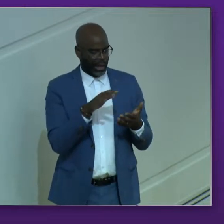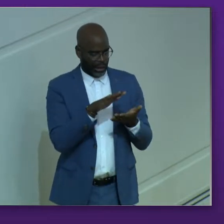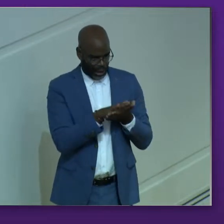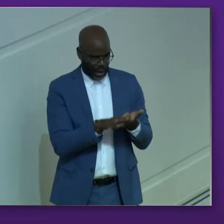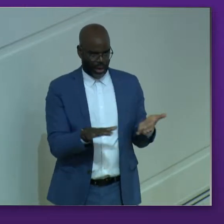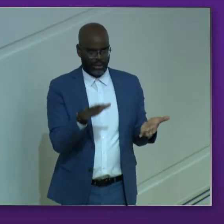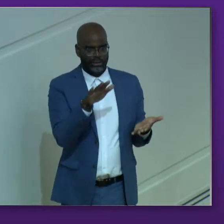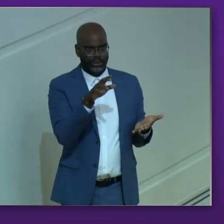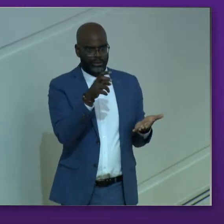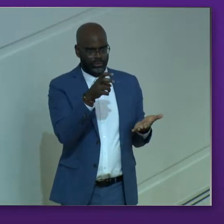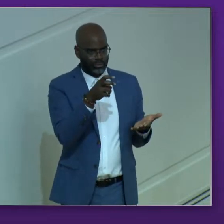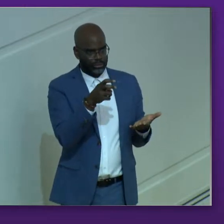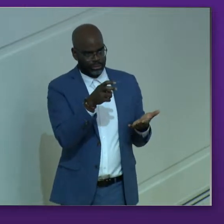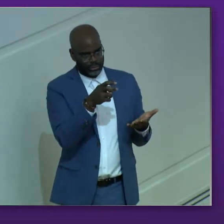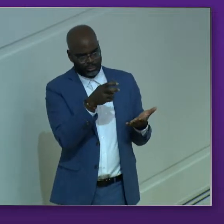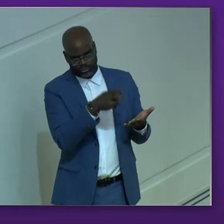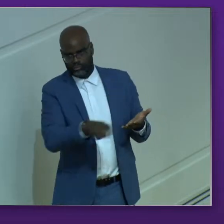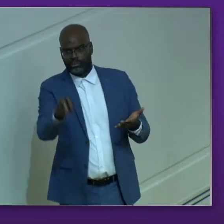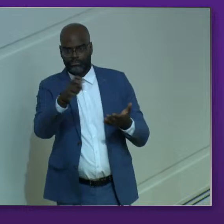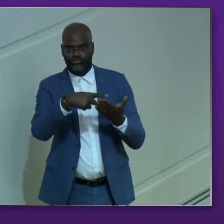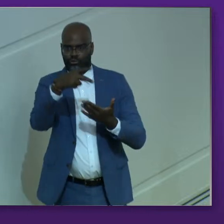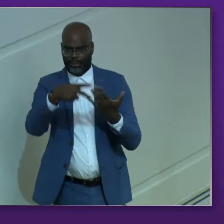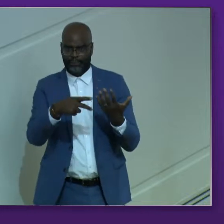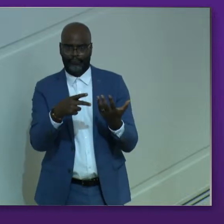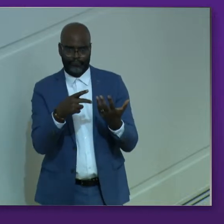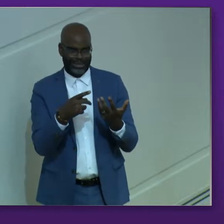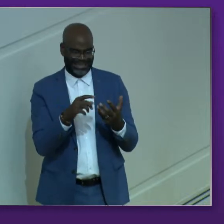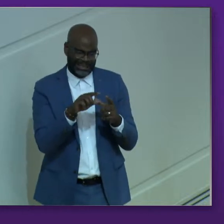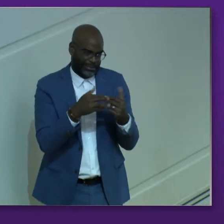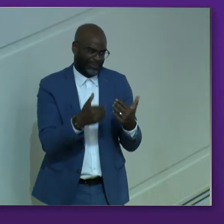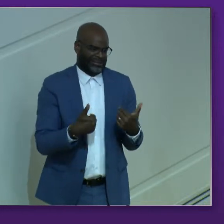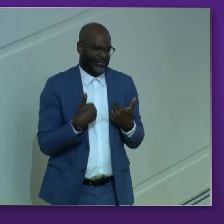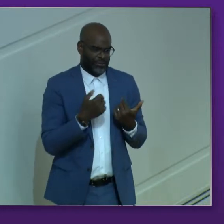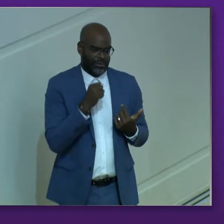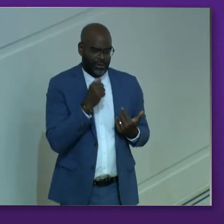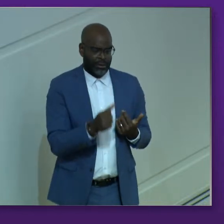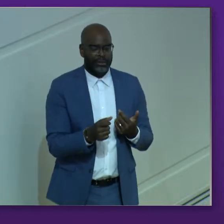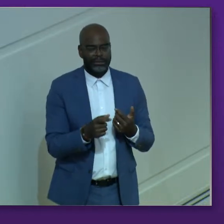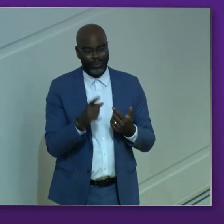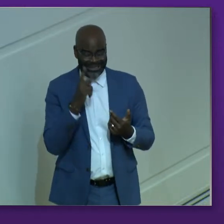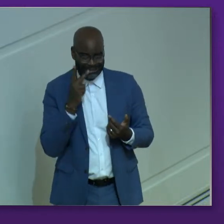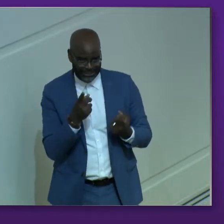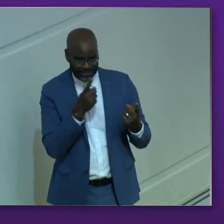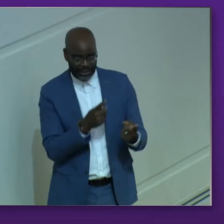PROGRAMS AT THE COLLEGE THAT CREATES ACCESS BY BUILDING A COLLEGE GOING CULTURE IN THE